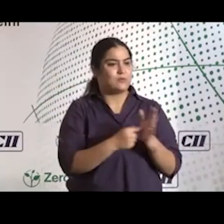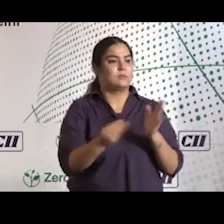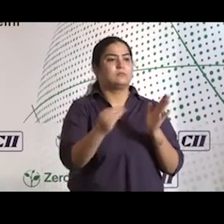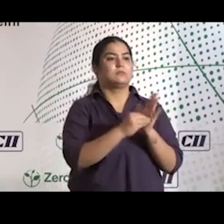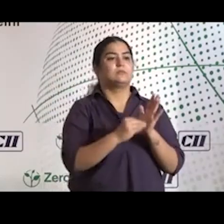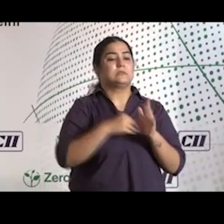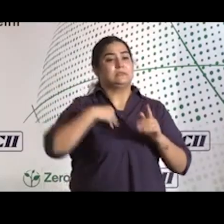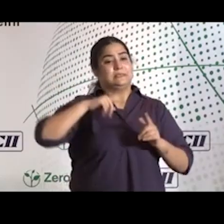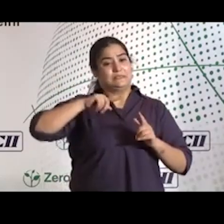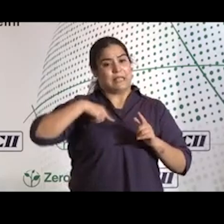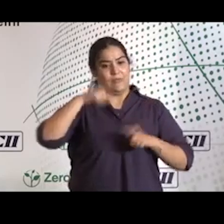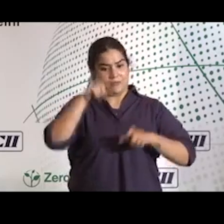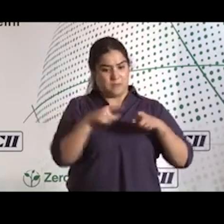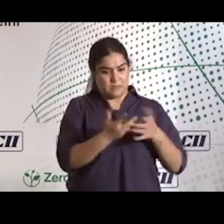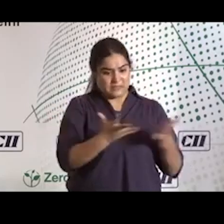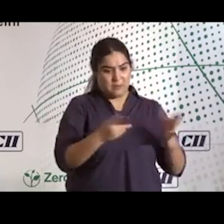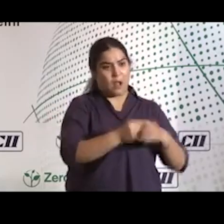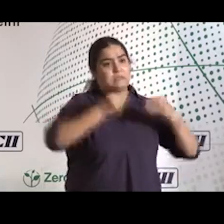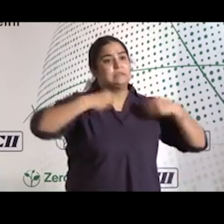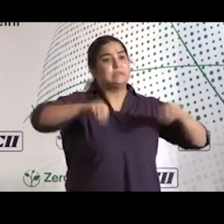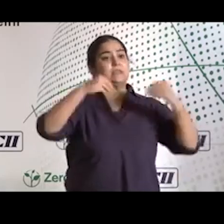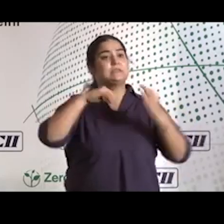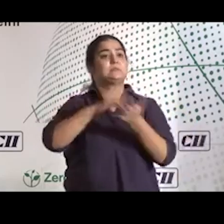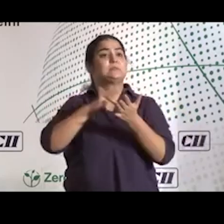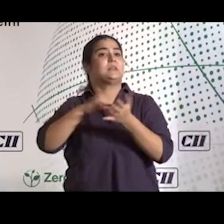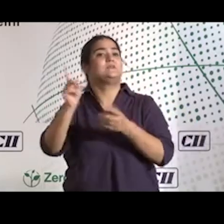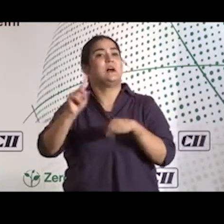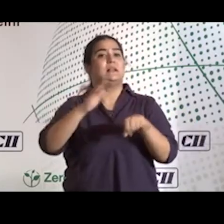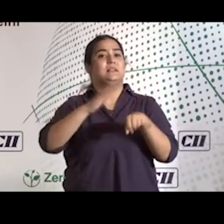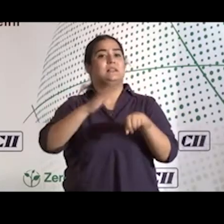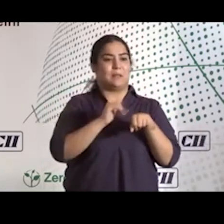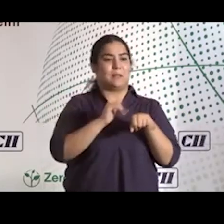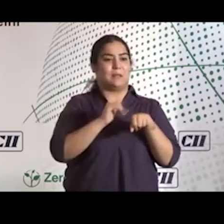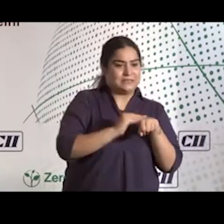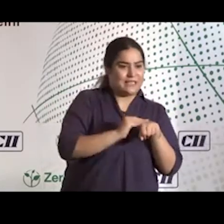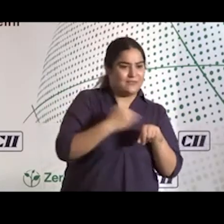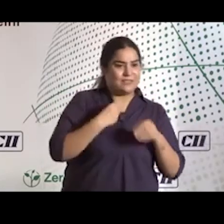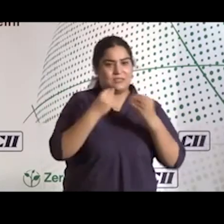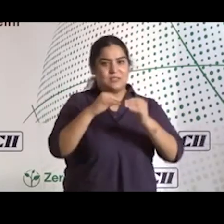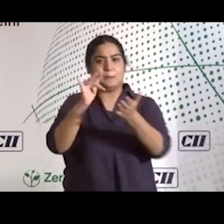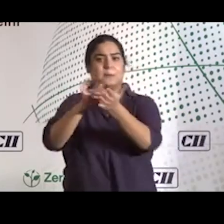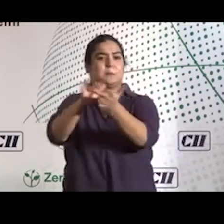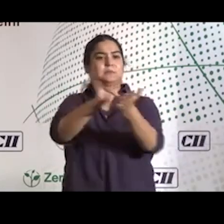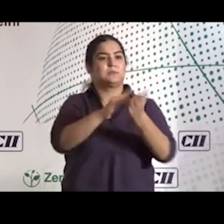scale products or services which solves the behavior change problem,